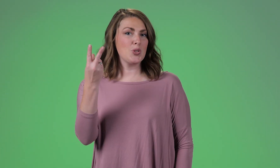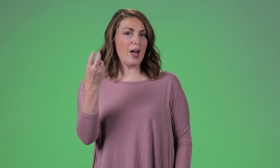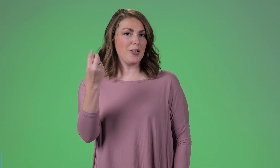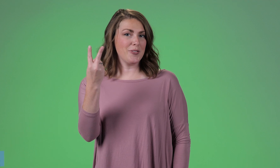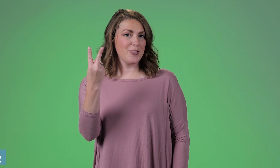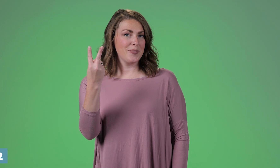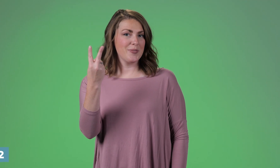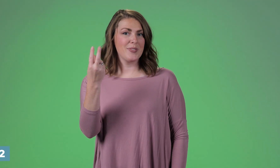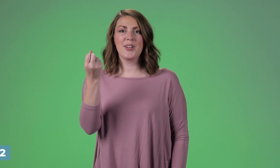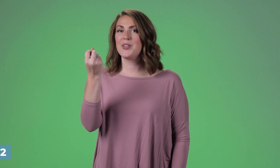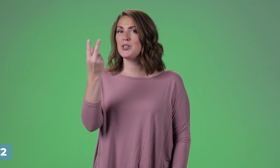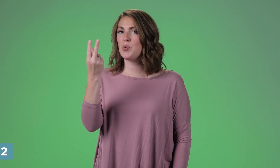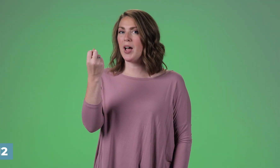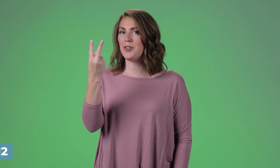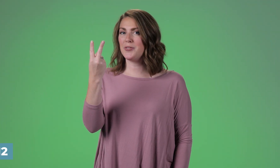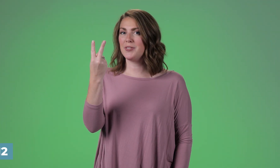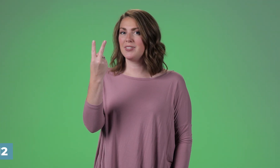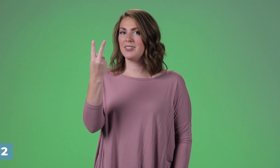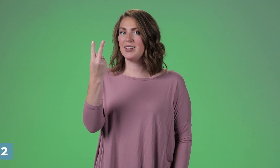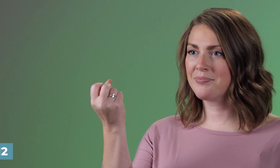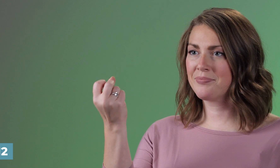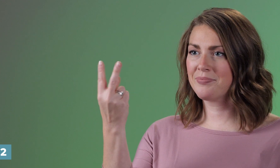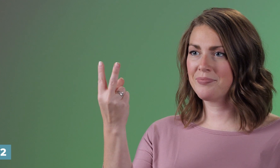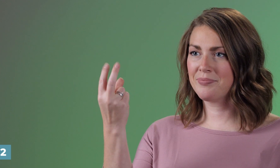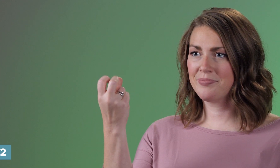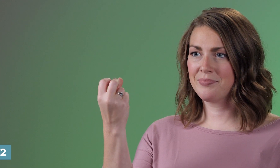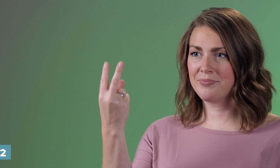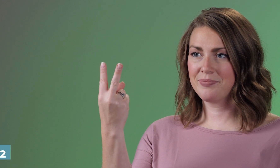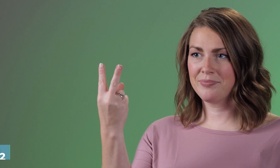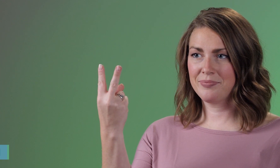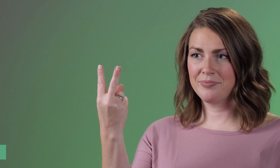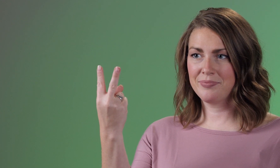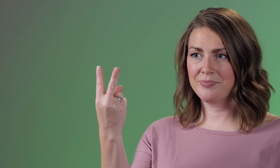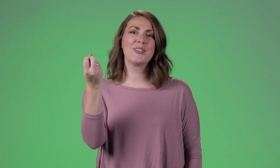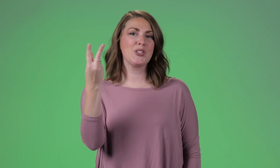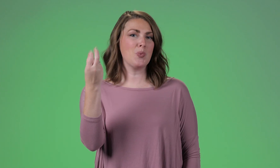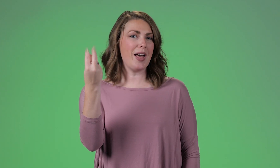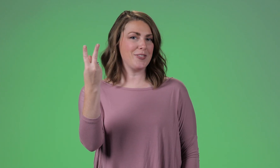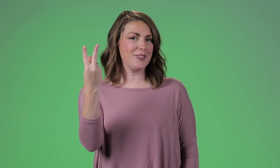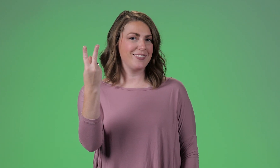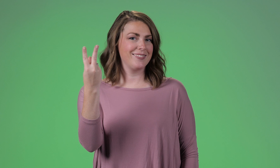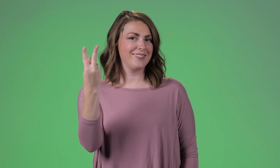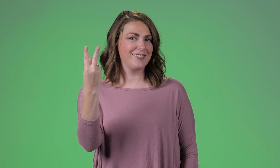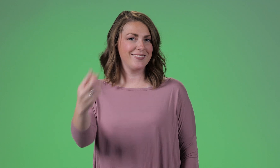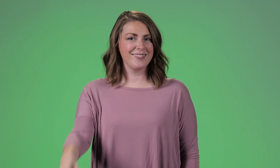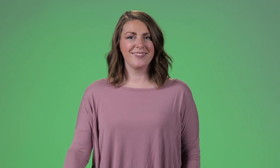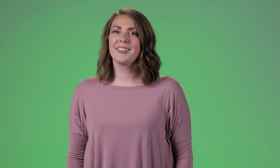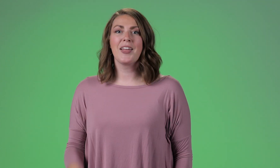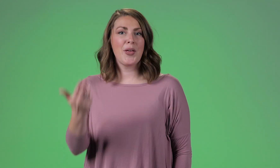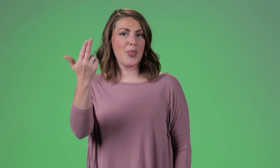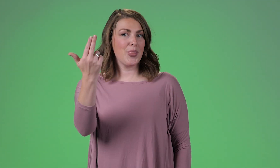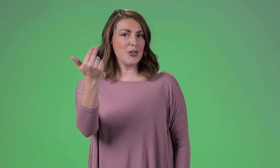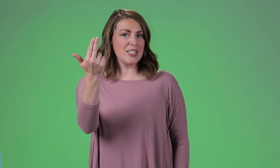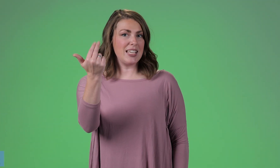'Twelve, twelve,' it's the flicking of the two 'twelve.' 'Thirteen,